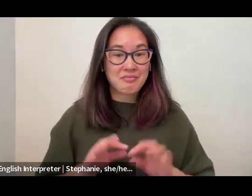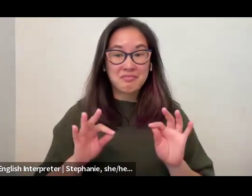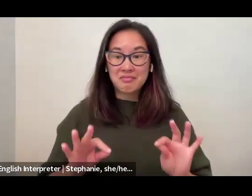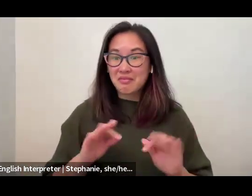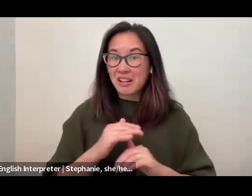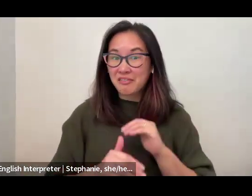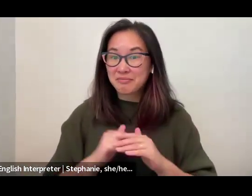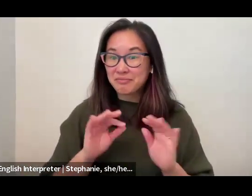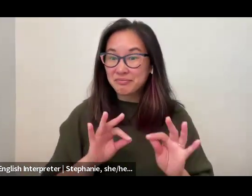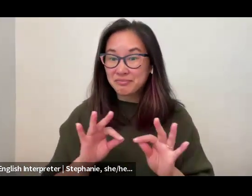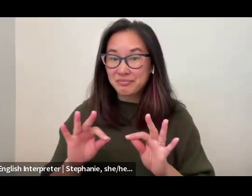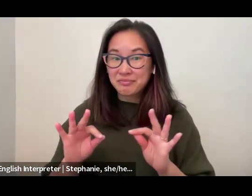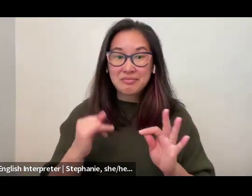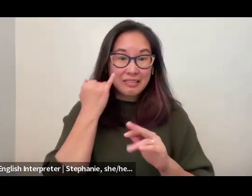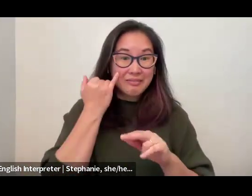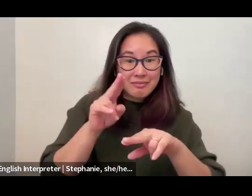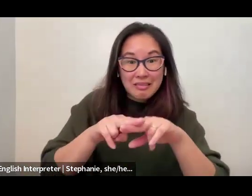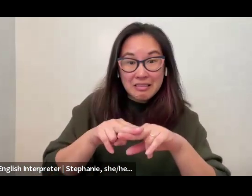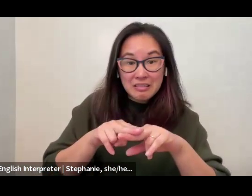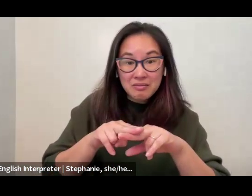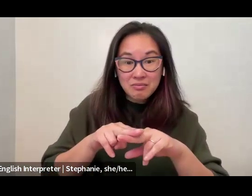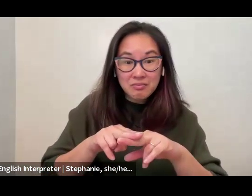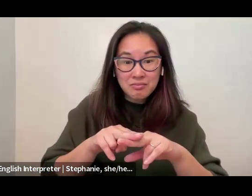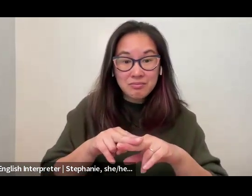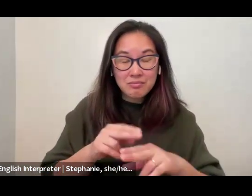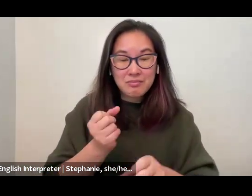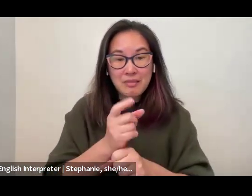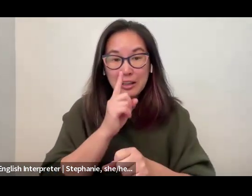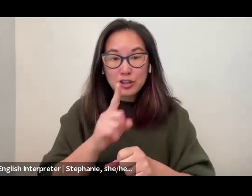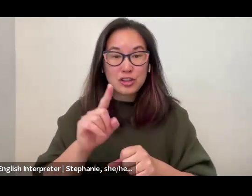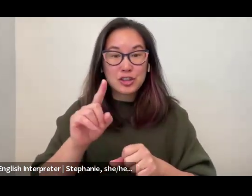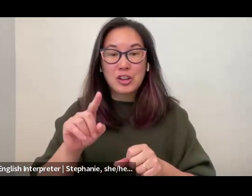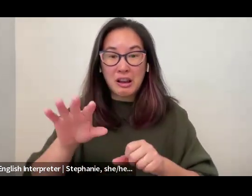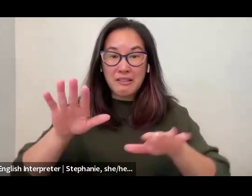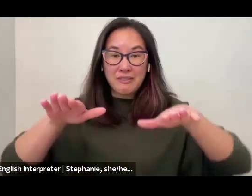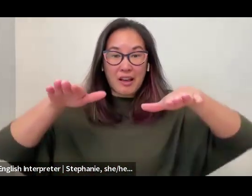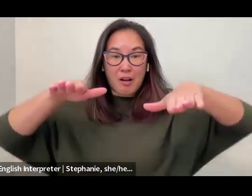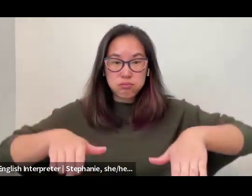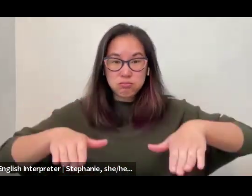If you are sitting, make sure your feet are steady on the ground.